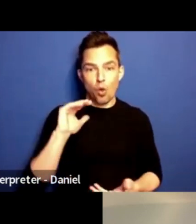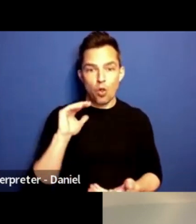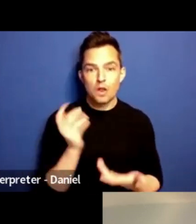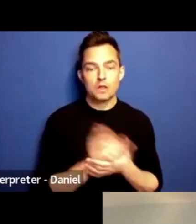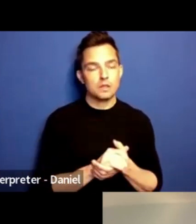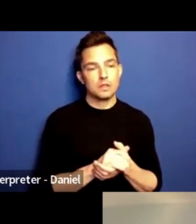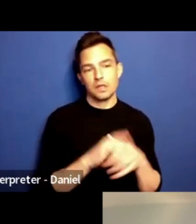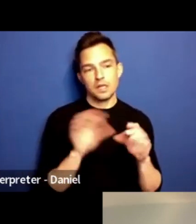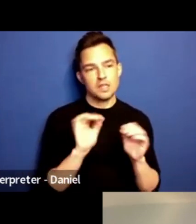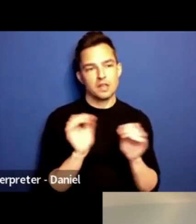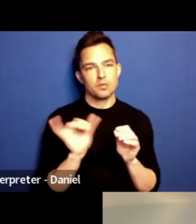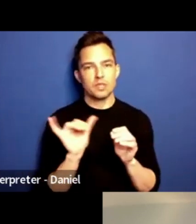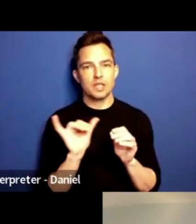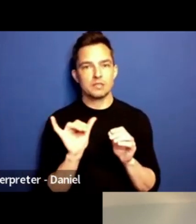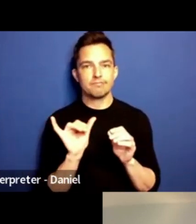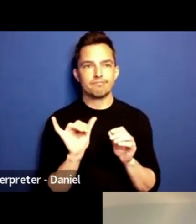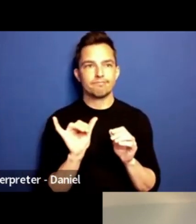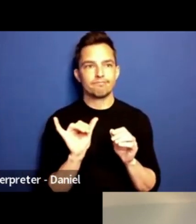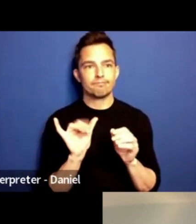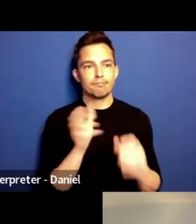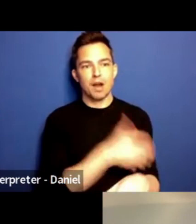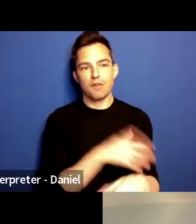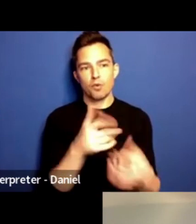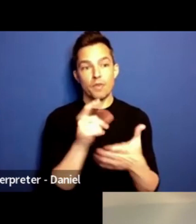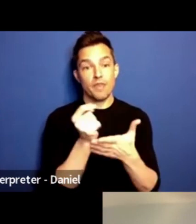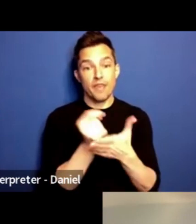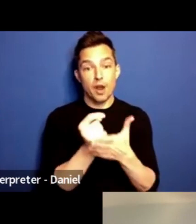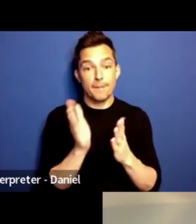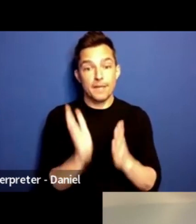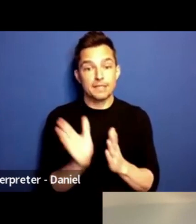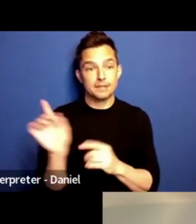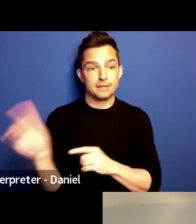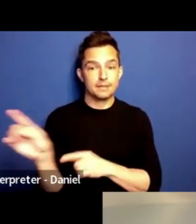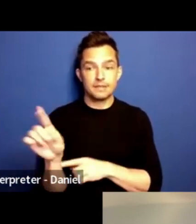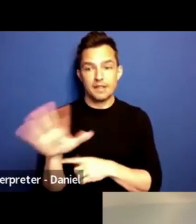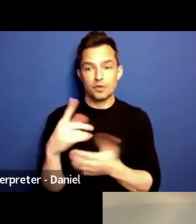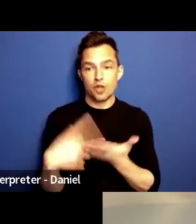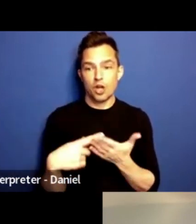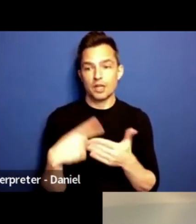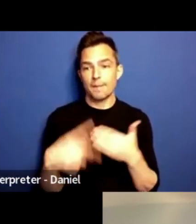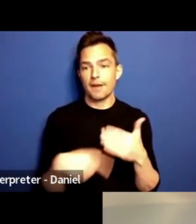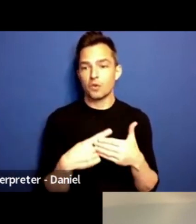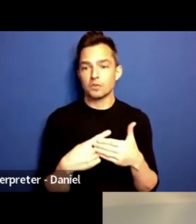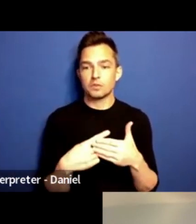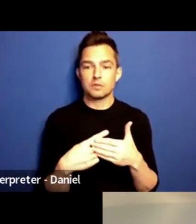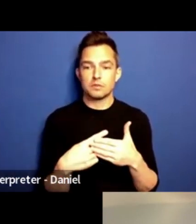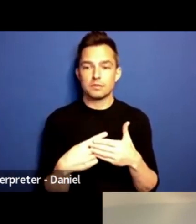was as powerful as when those therapists would, would talk to me about like, stuff, not my